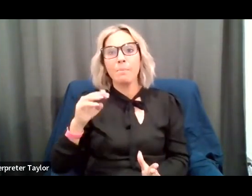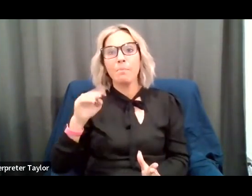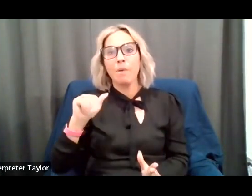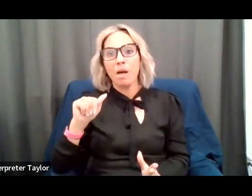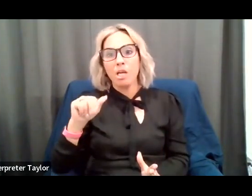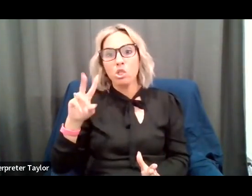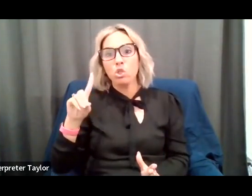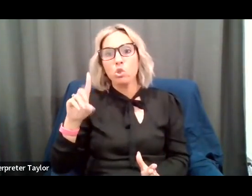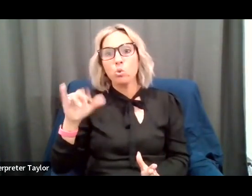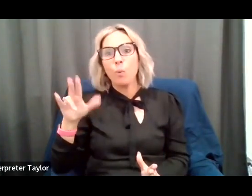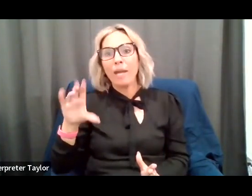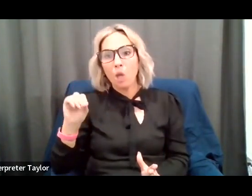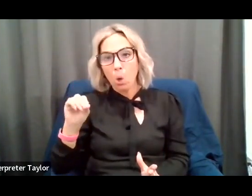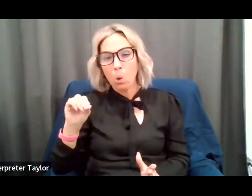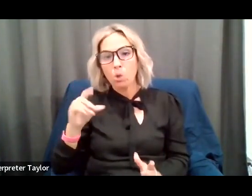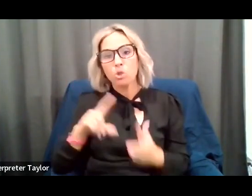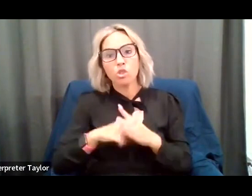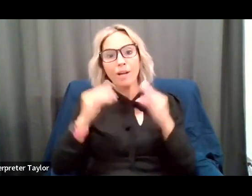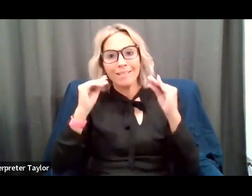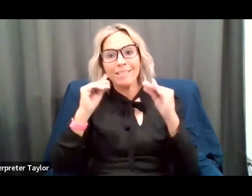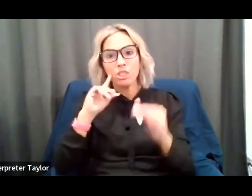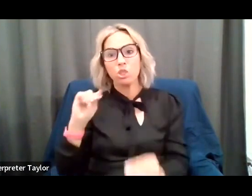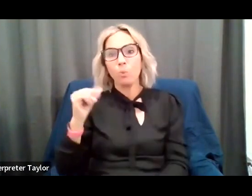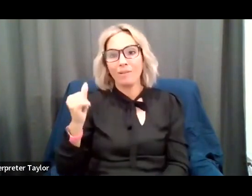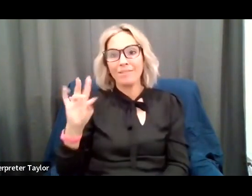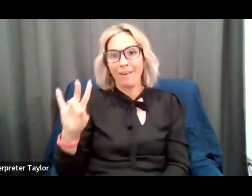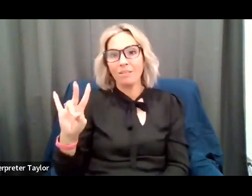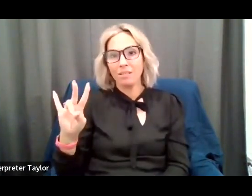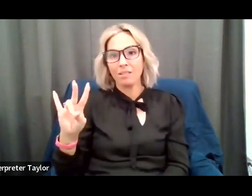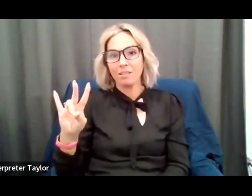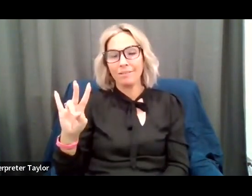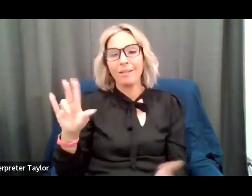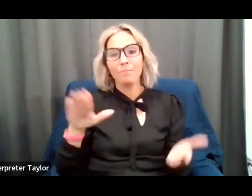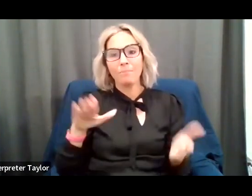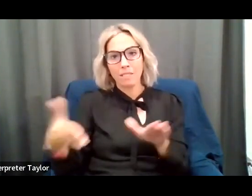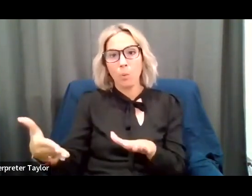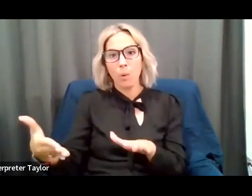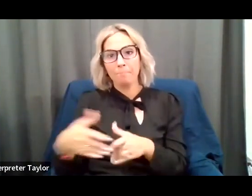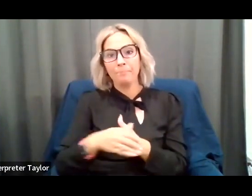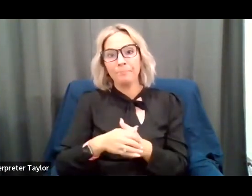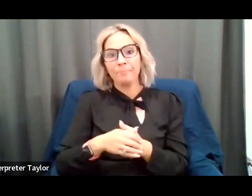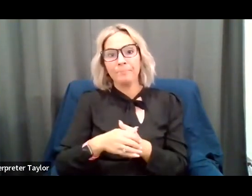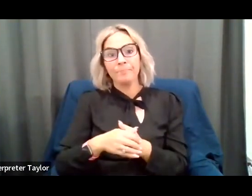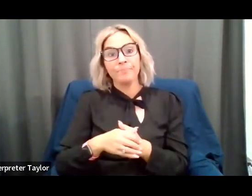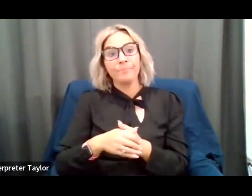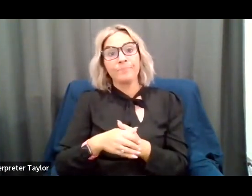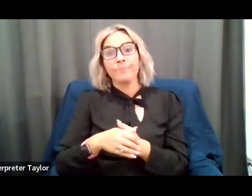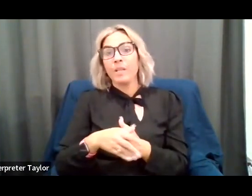Computer Applications in 2017, passed away. All around him are feeling his loss;